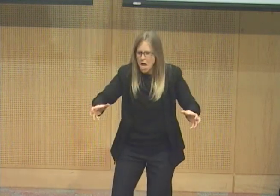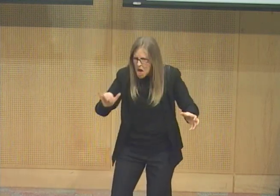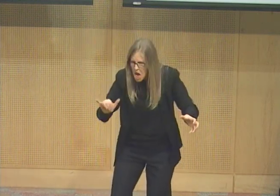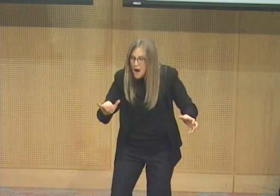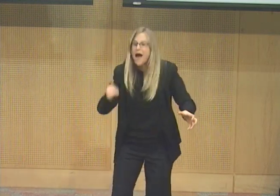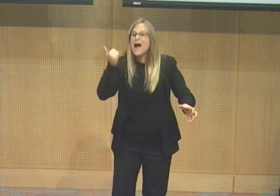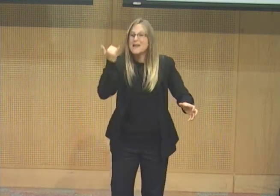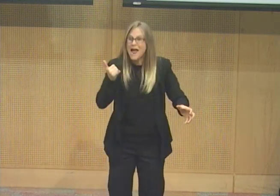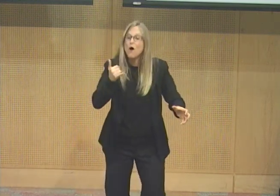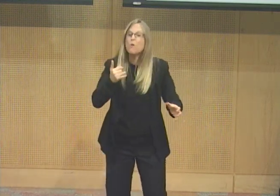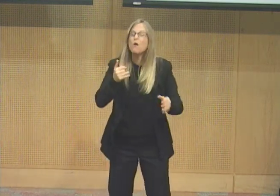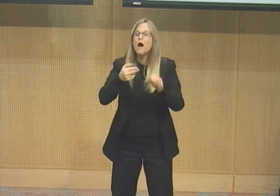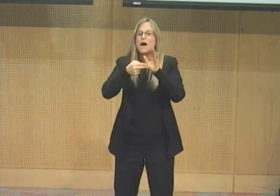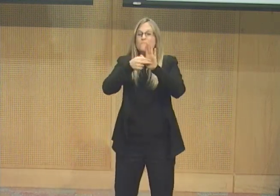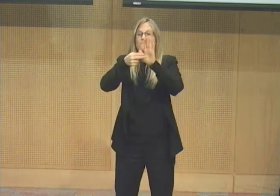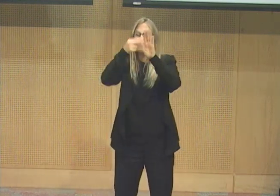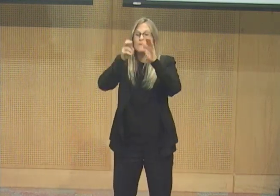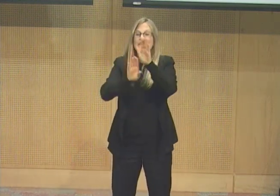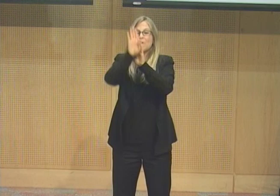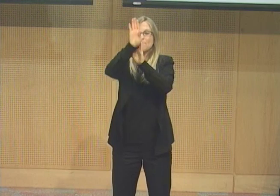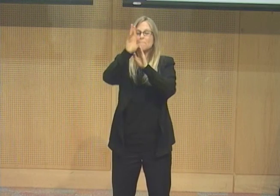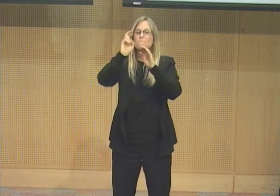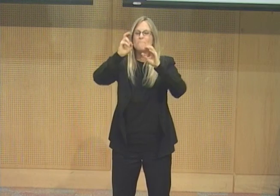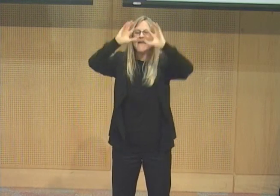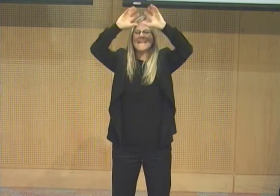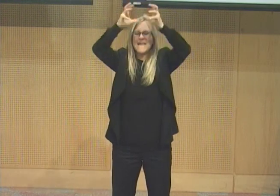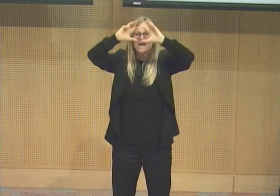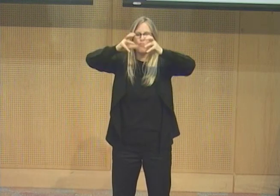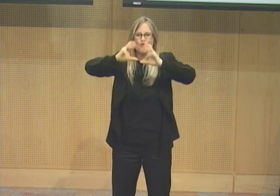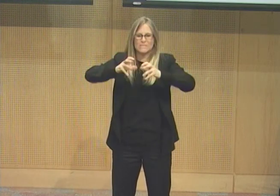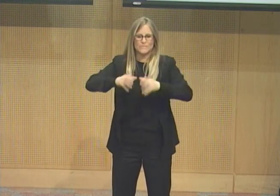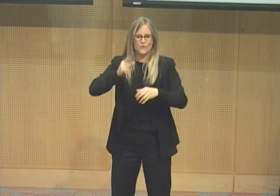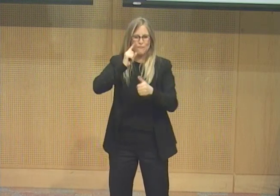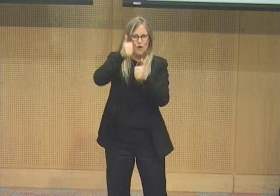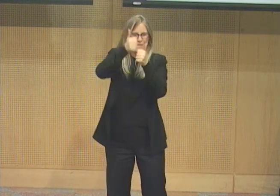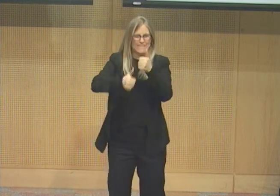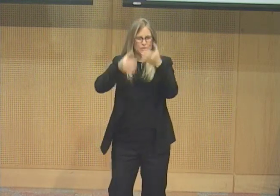of categorization as I began to put them together.